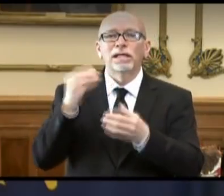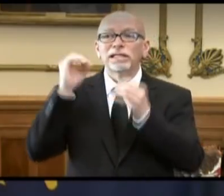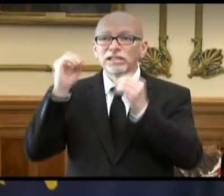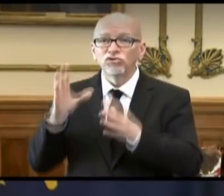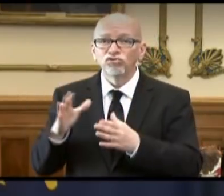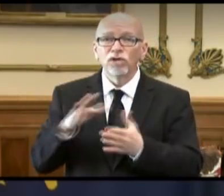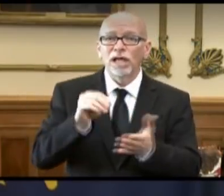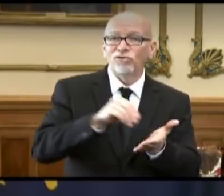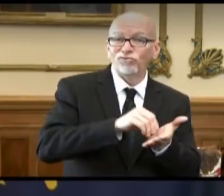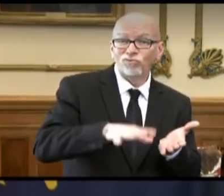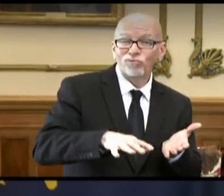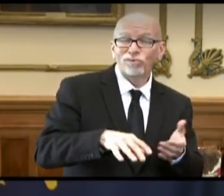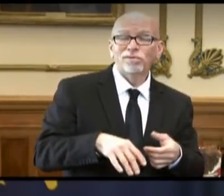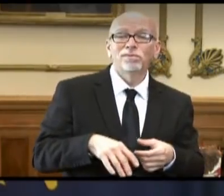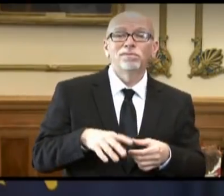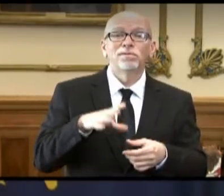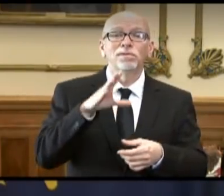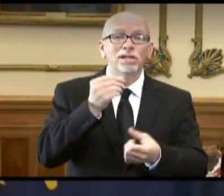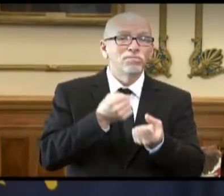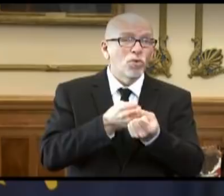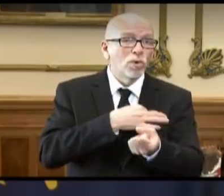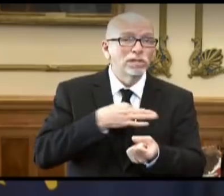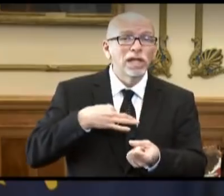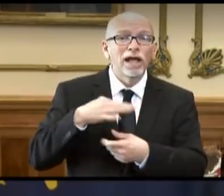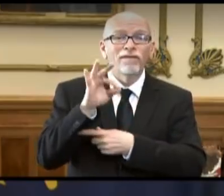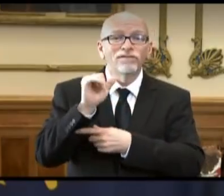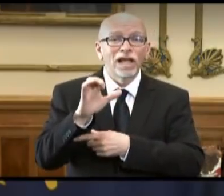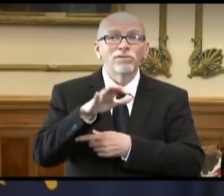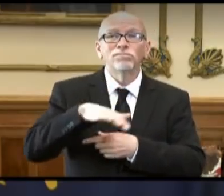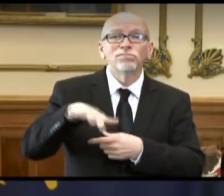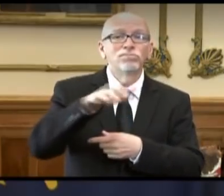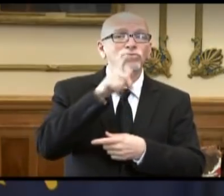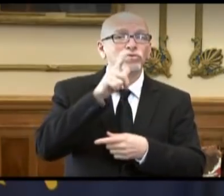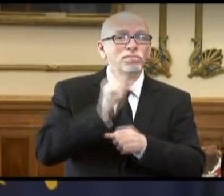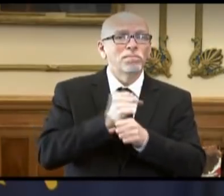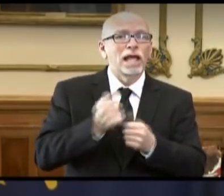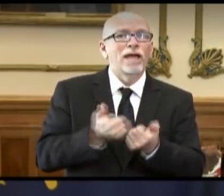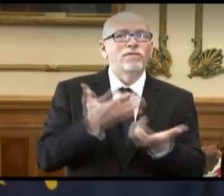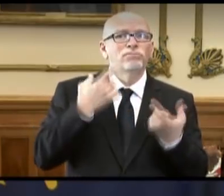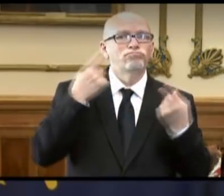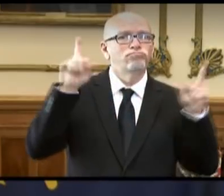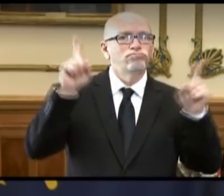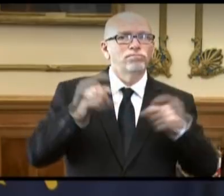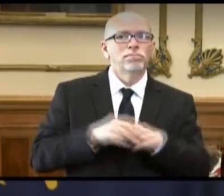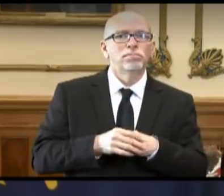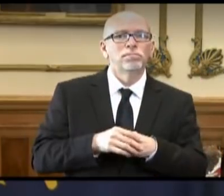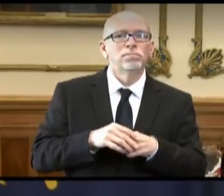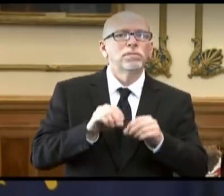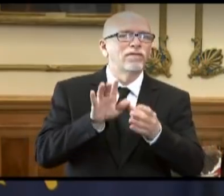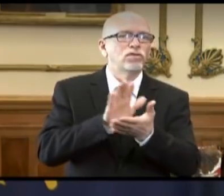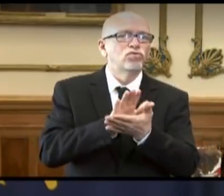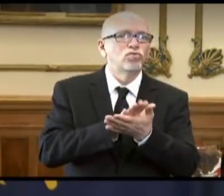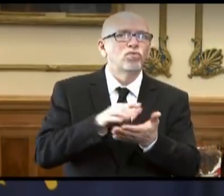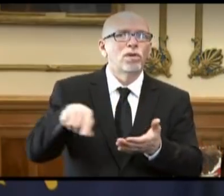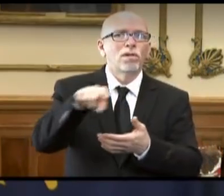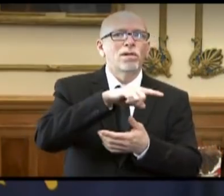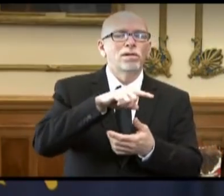PRINCIPALS AND SUPERINTENDENTS. THERE IS SO MUCH ACTIVITY GOING ON. SO MUCH LEARNING GOING ON. I WANTED TO THANK THE TEACHERS AND THE STUDENTS AND THE SUPPORT